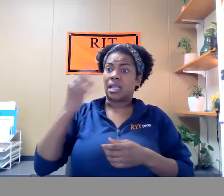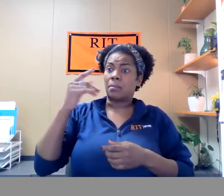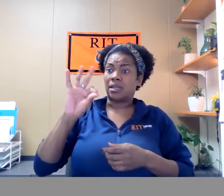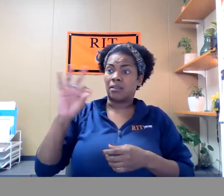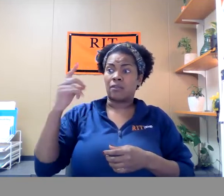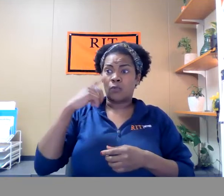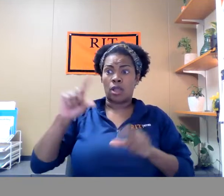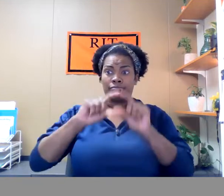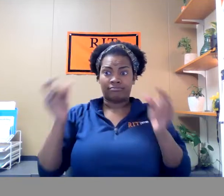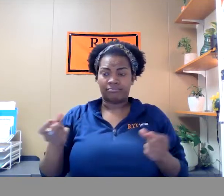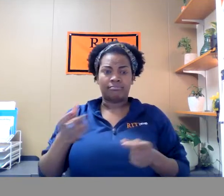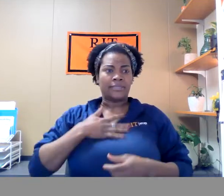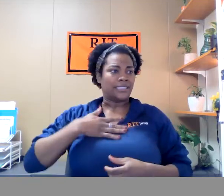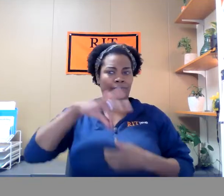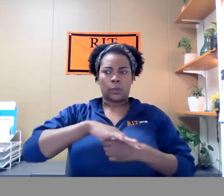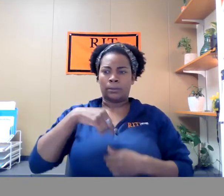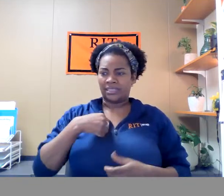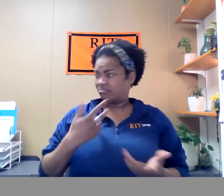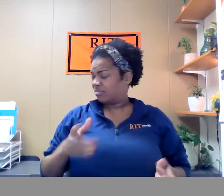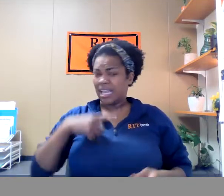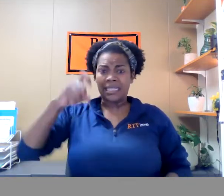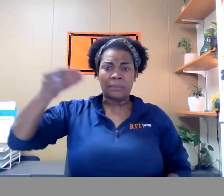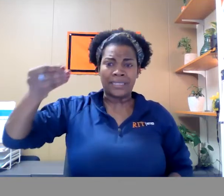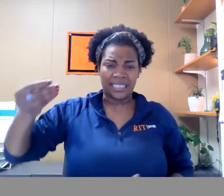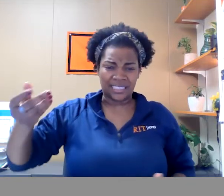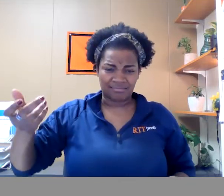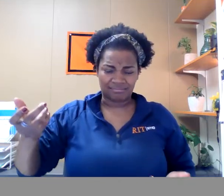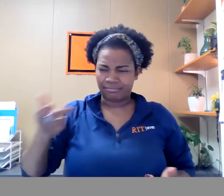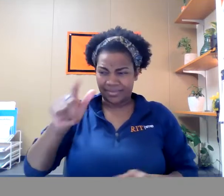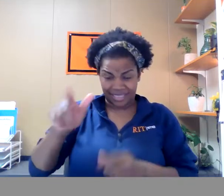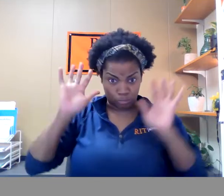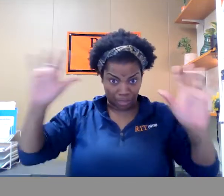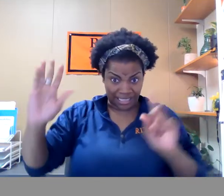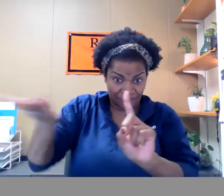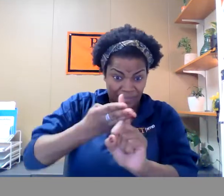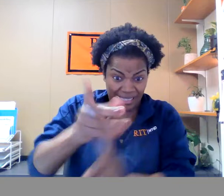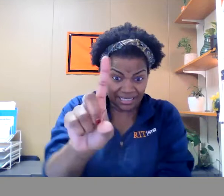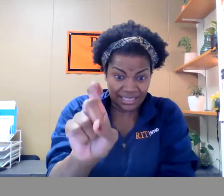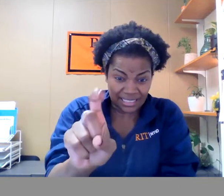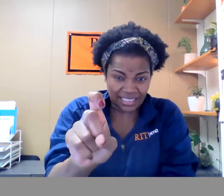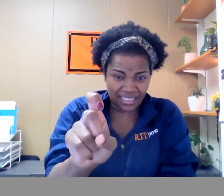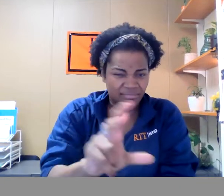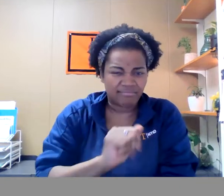And then the cost-- $9.99 for one Foomerbang. "Please vote for me. I need the money."